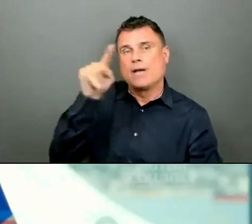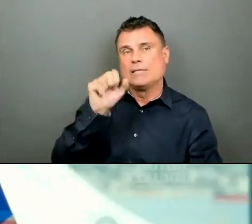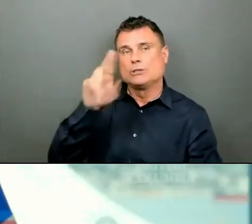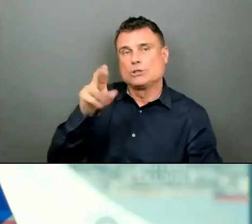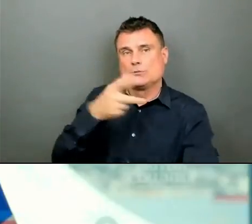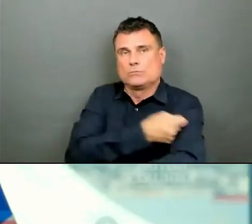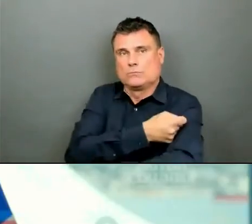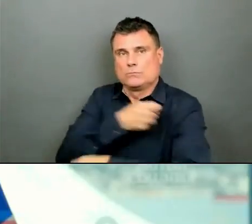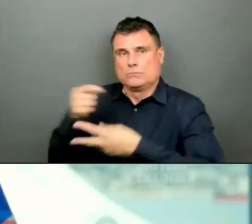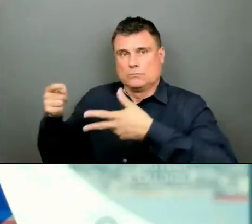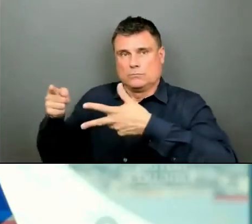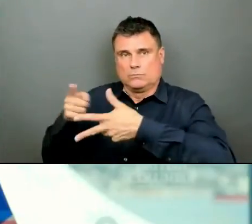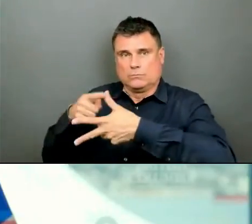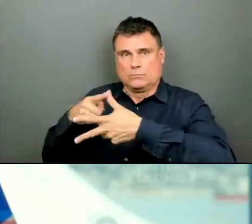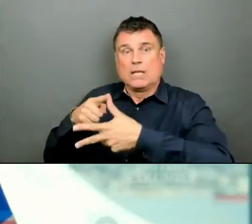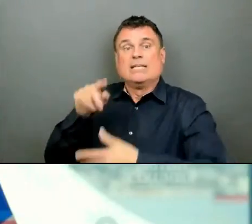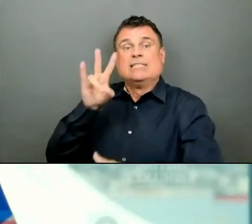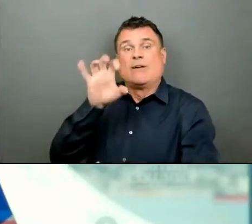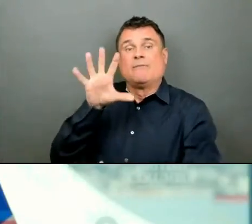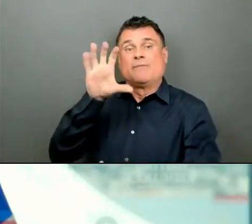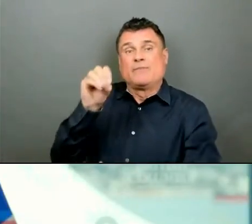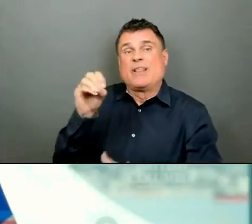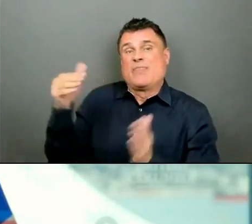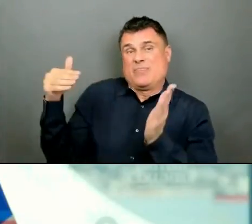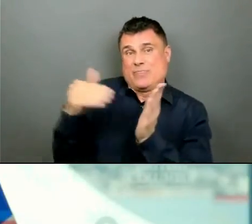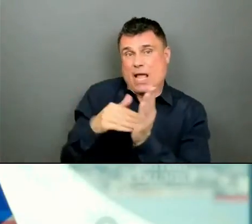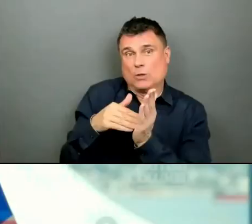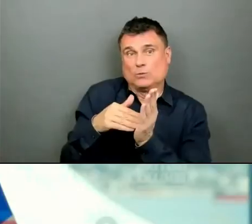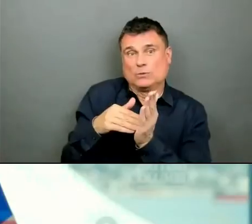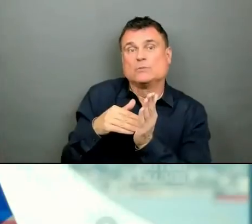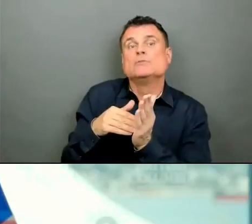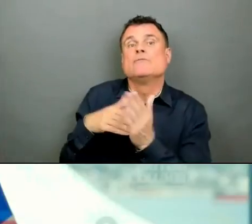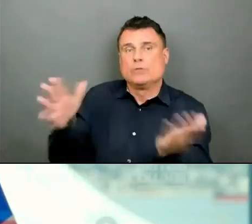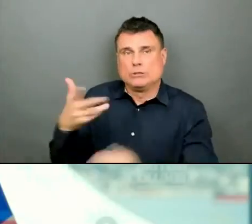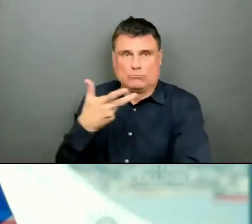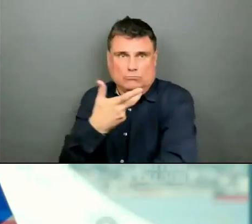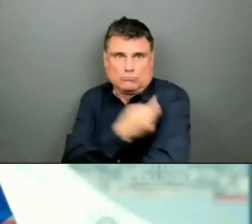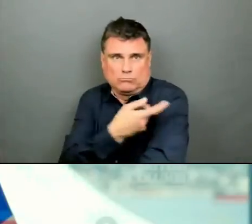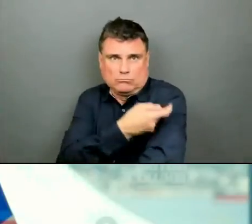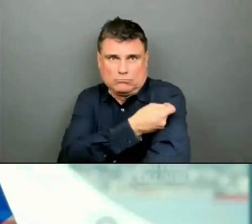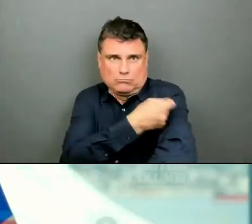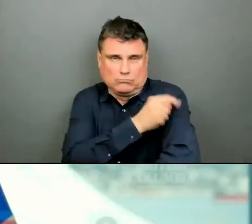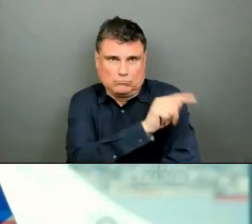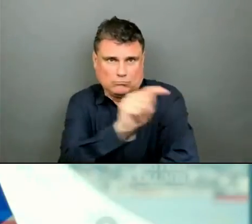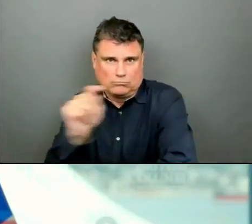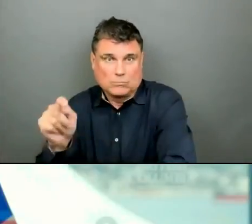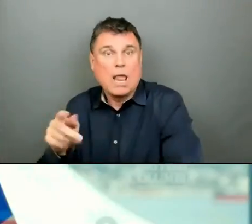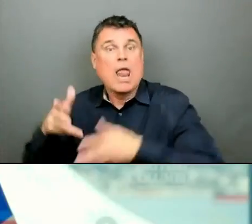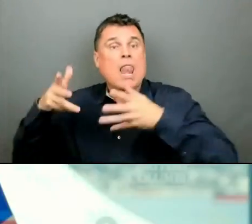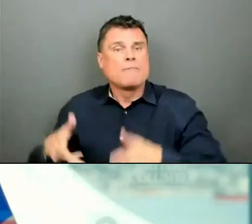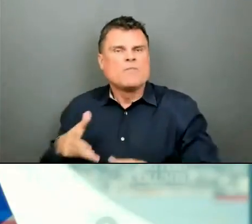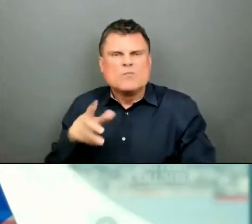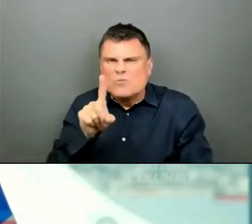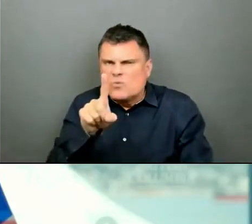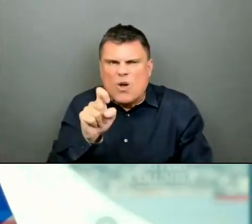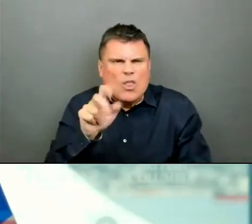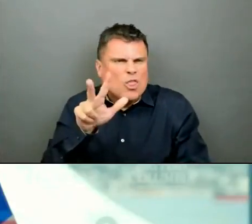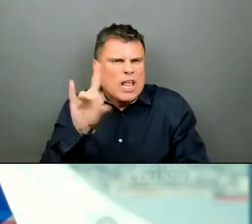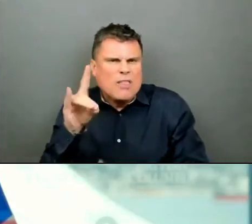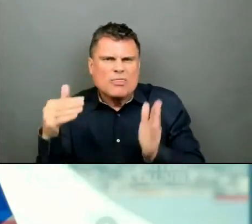52 of those doses have been administers and the remaining 138 thousand 758 doses, the ma JORty of